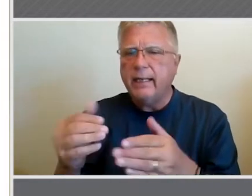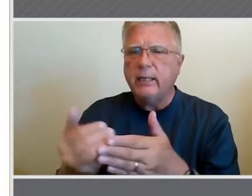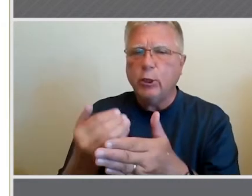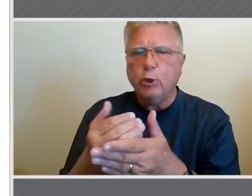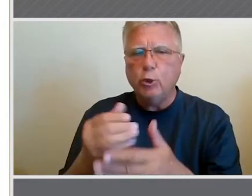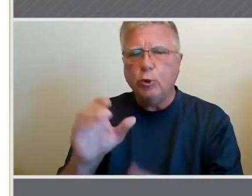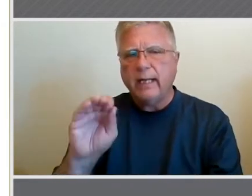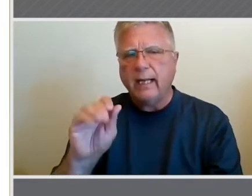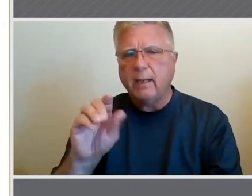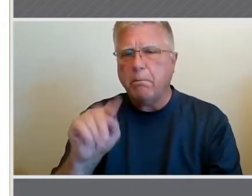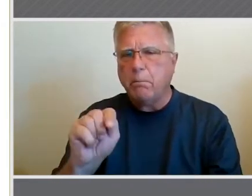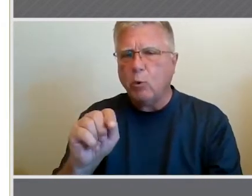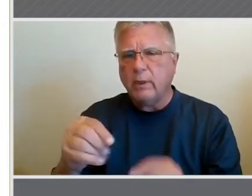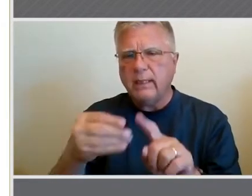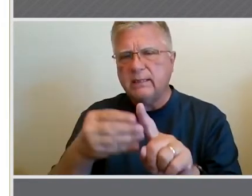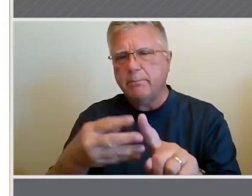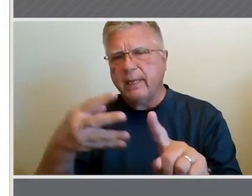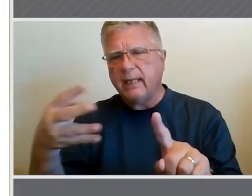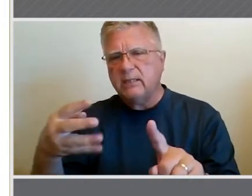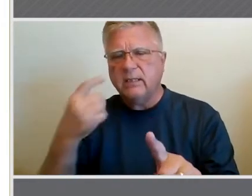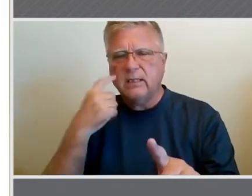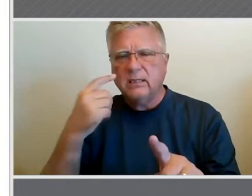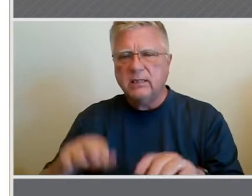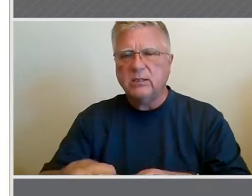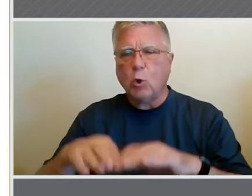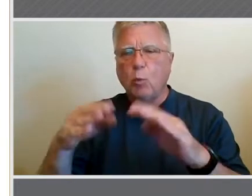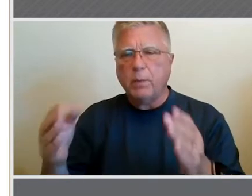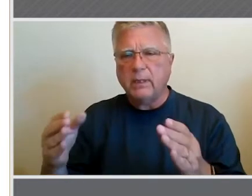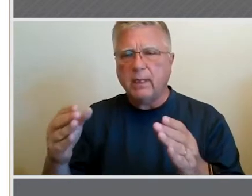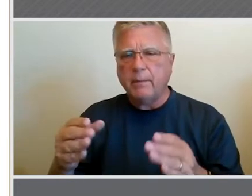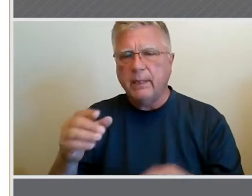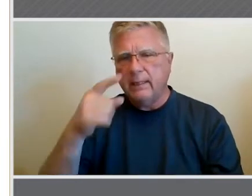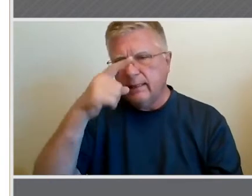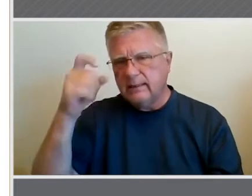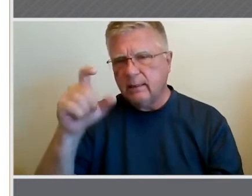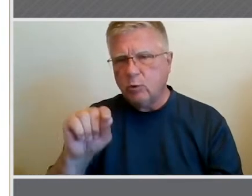just opened actually in the last few weeks here is summer 2021 Gallery on set or